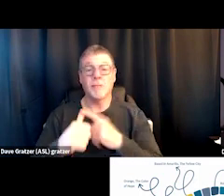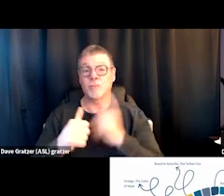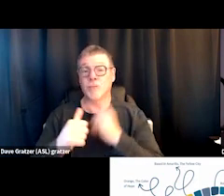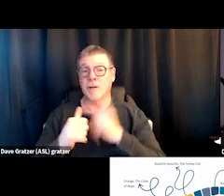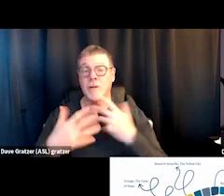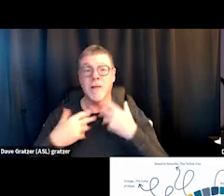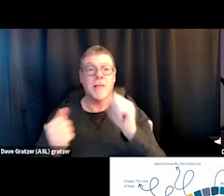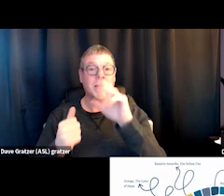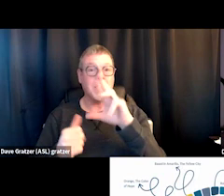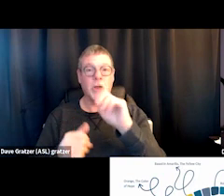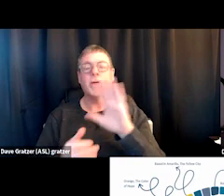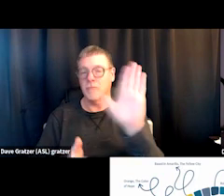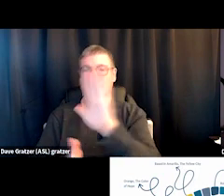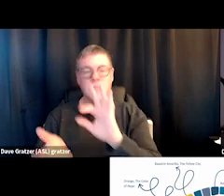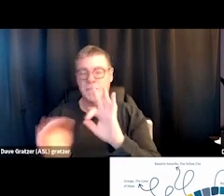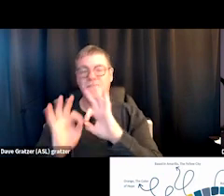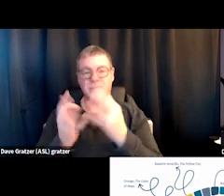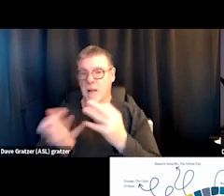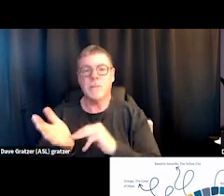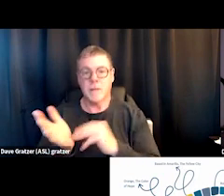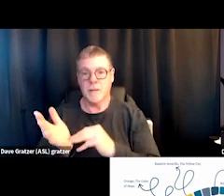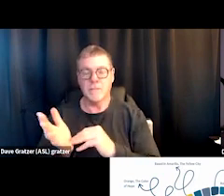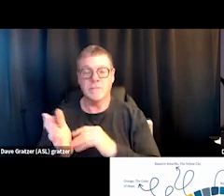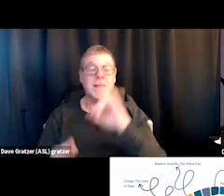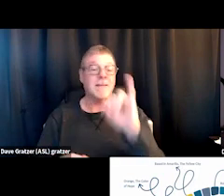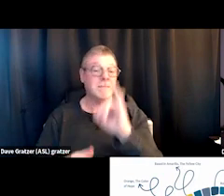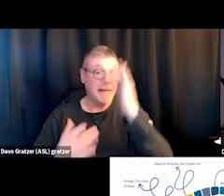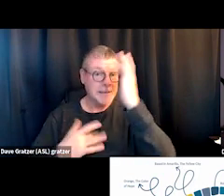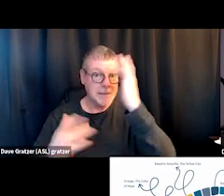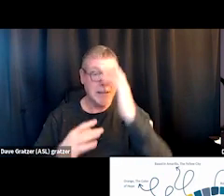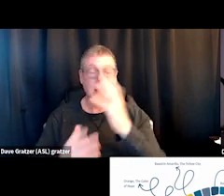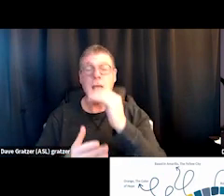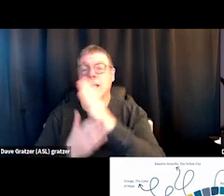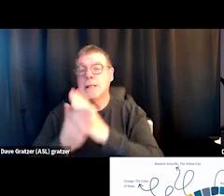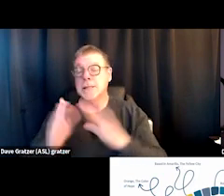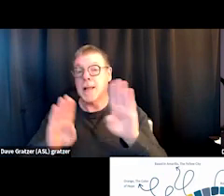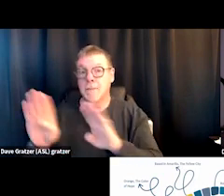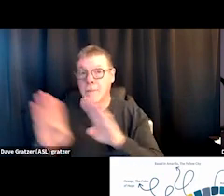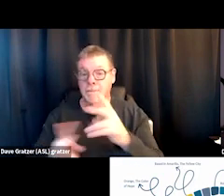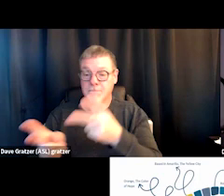the more of your family doctor, so infectious disease. We also do some behavioral health out of the health clinics,